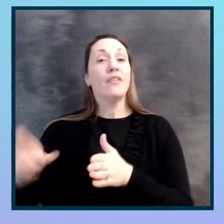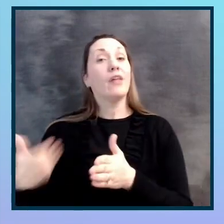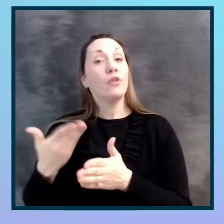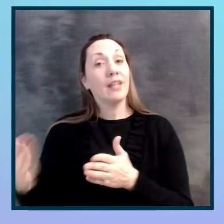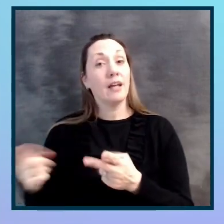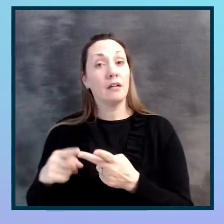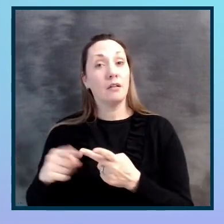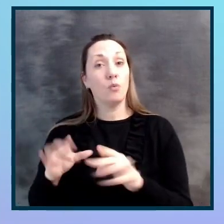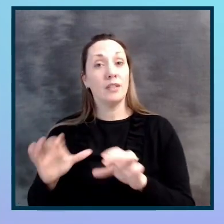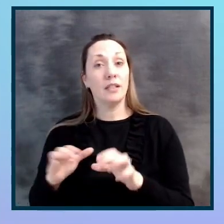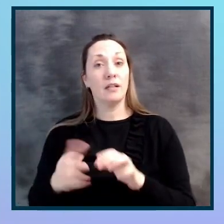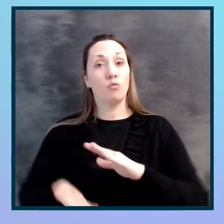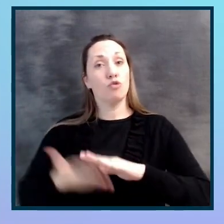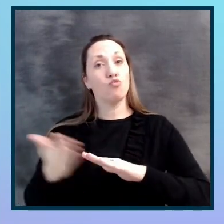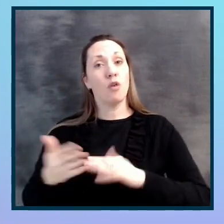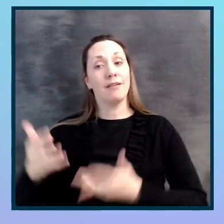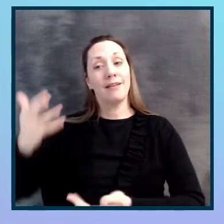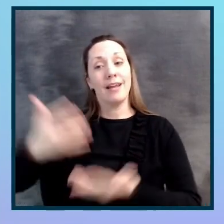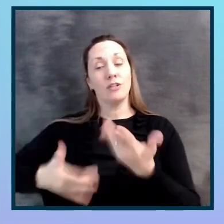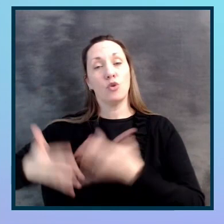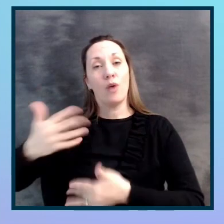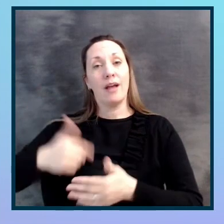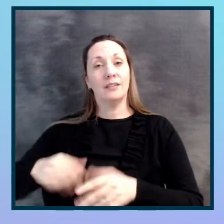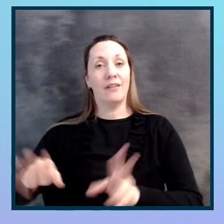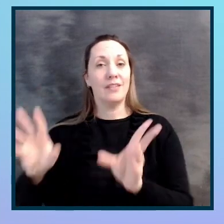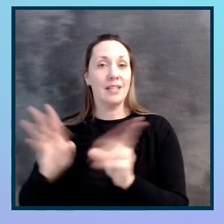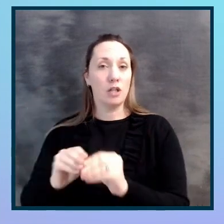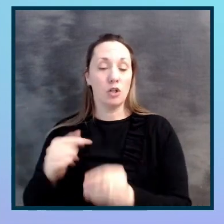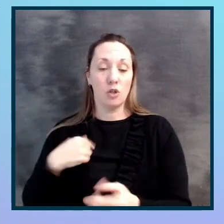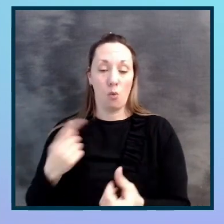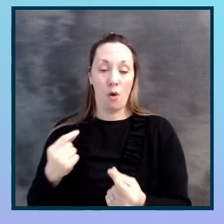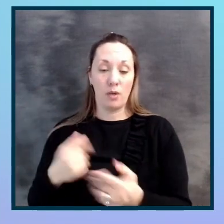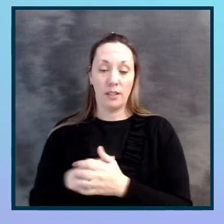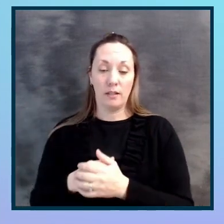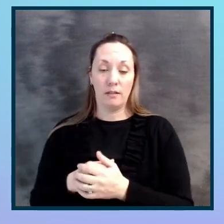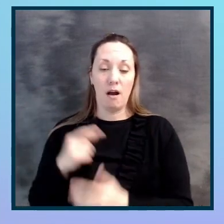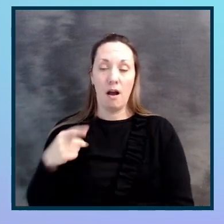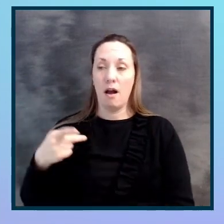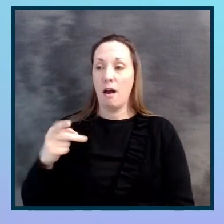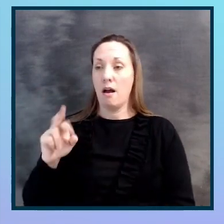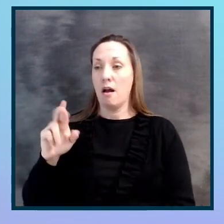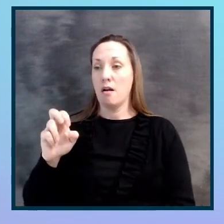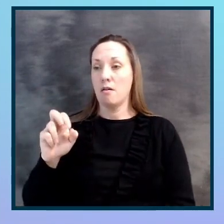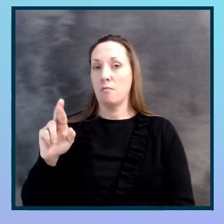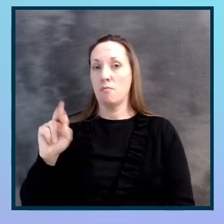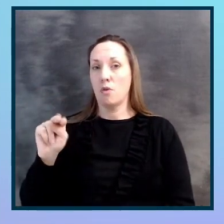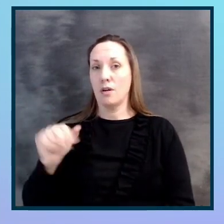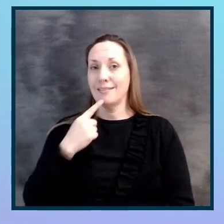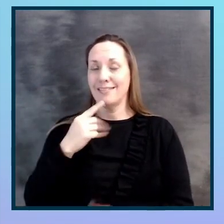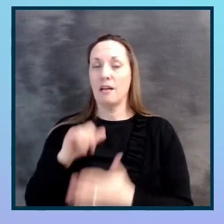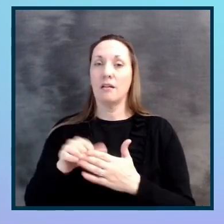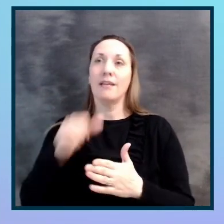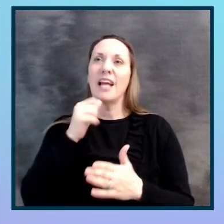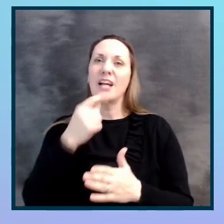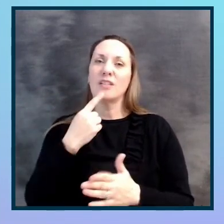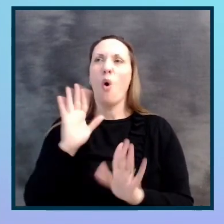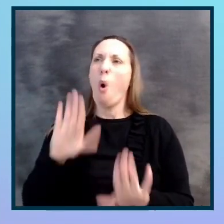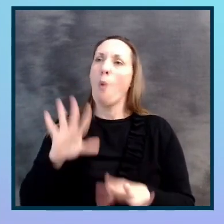was to run an interactive session where we basically, as Prerna said, not trying to say, this is exactly what it's like